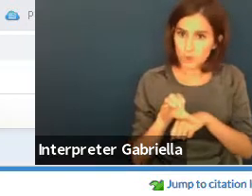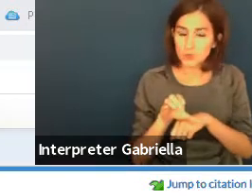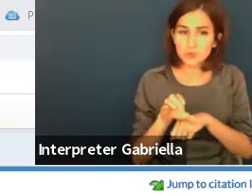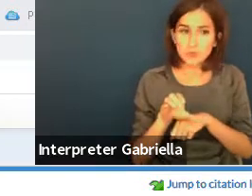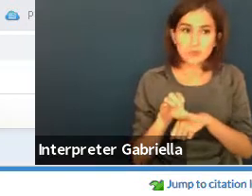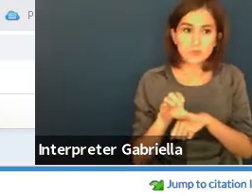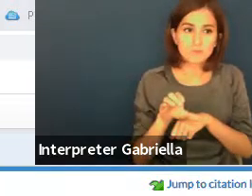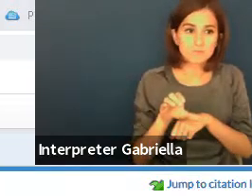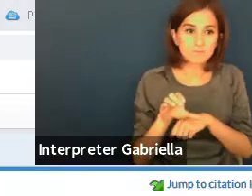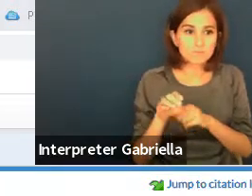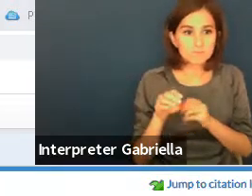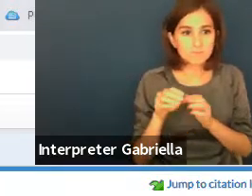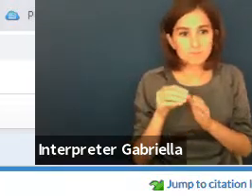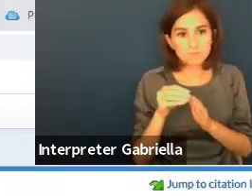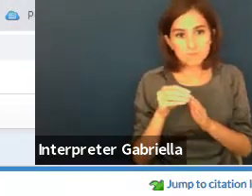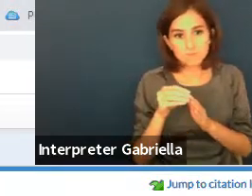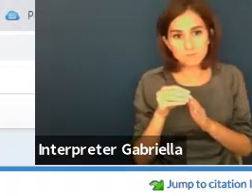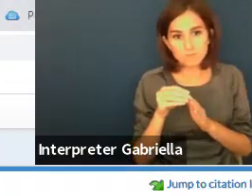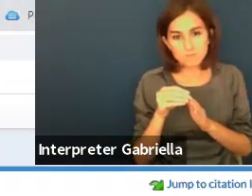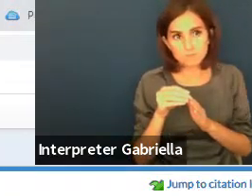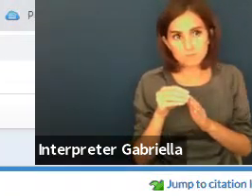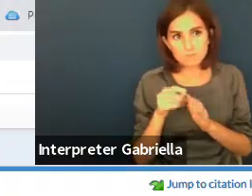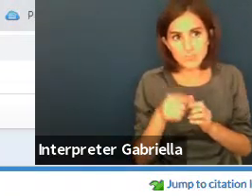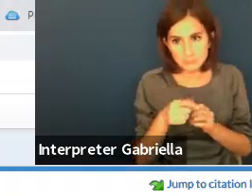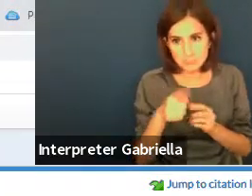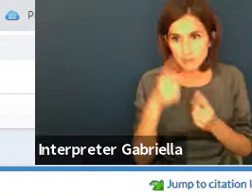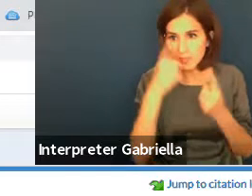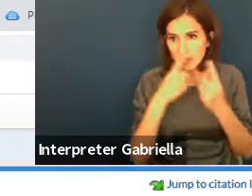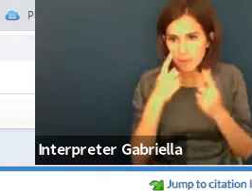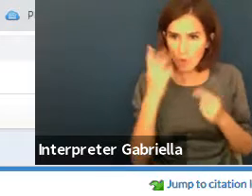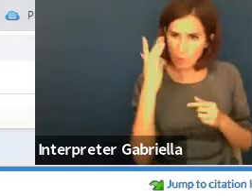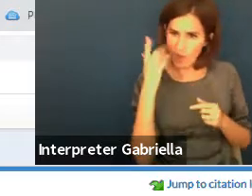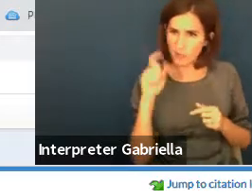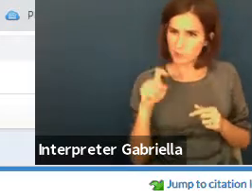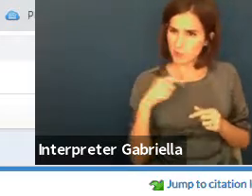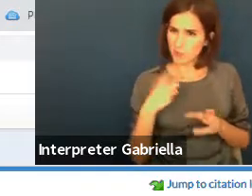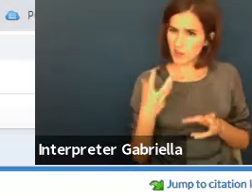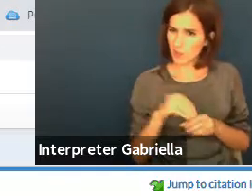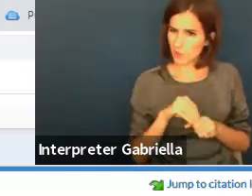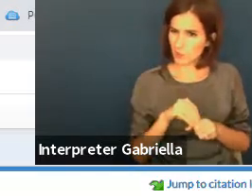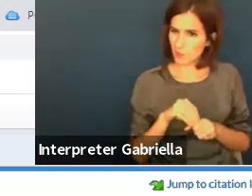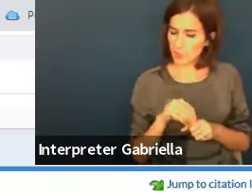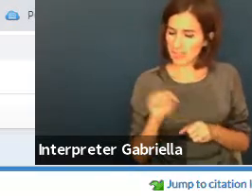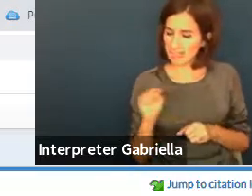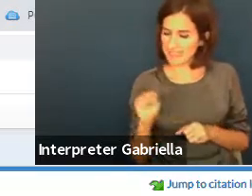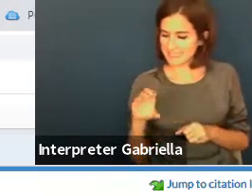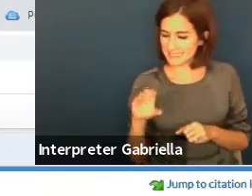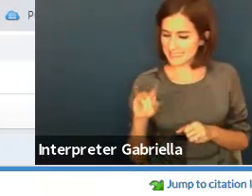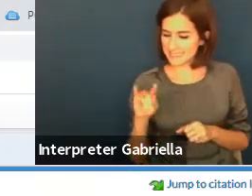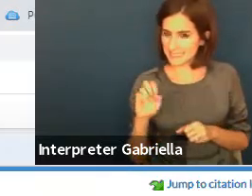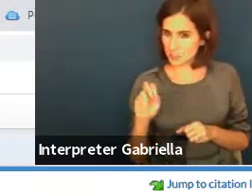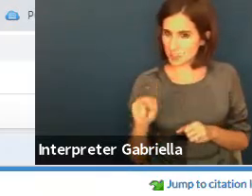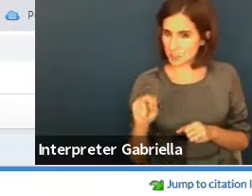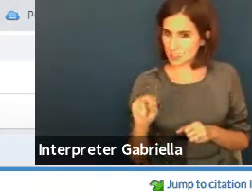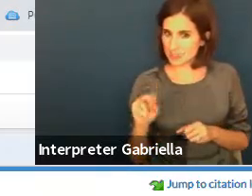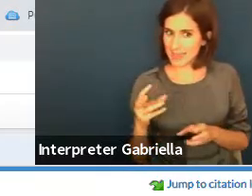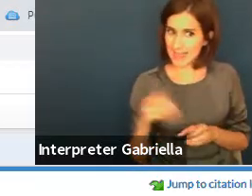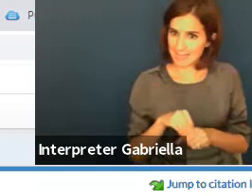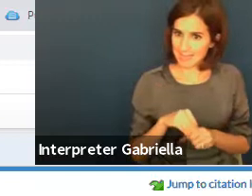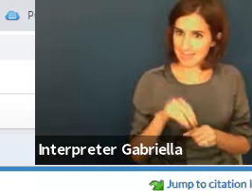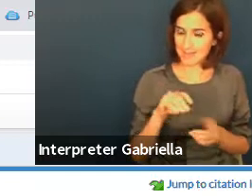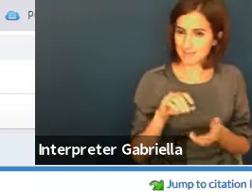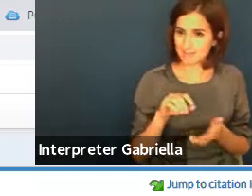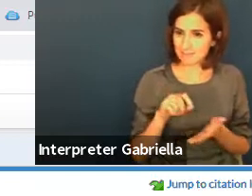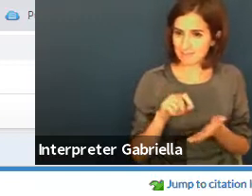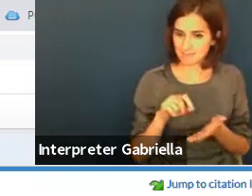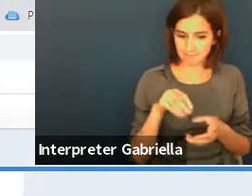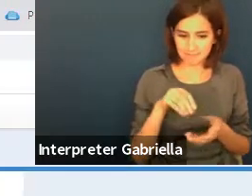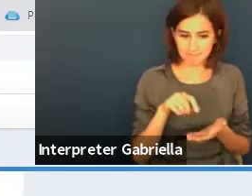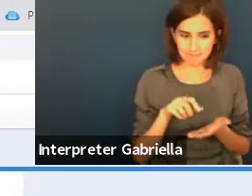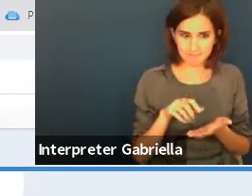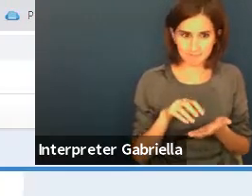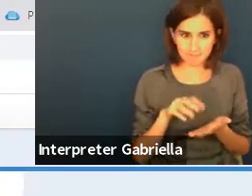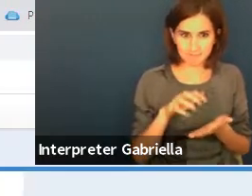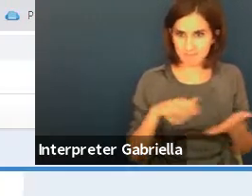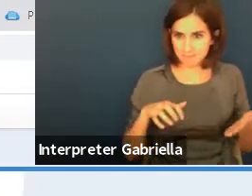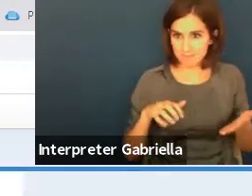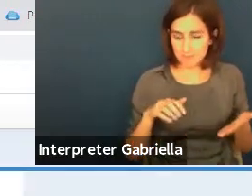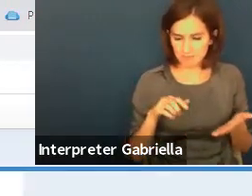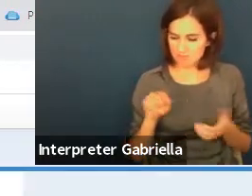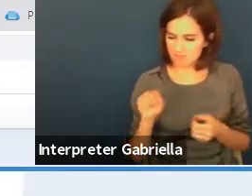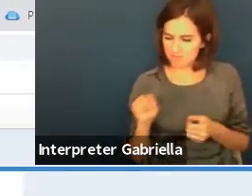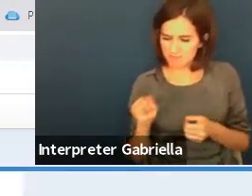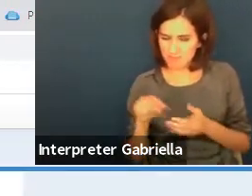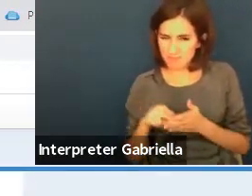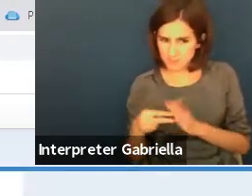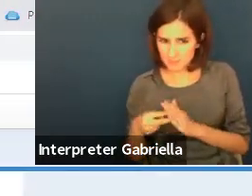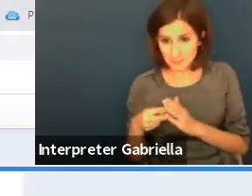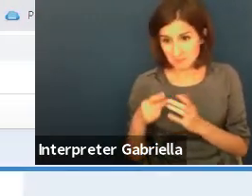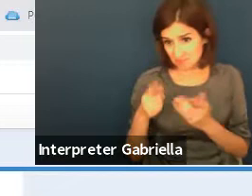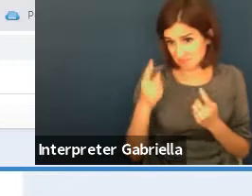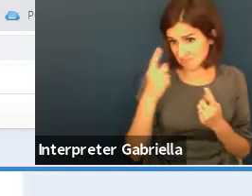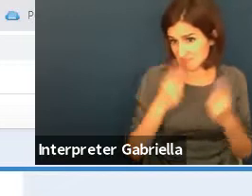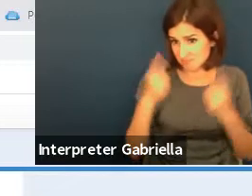Linda Kobashigawa: To, to think about, okay, why should I include the citation in the text or what is, what does this actually mean. And so I think it's helpful for that. And it also offers more